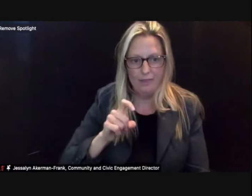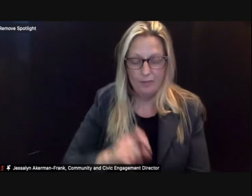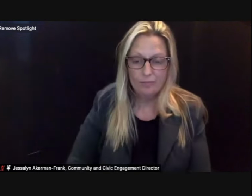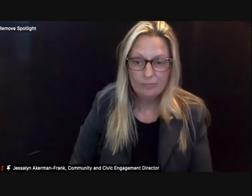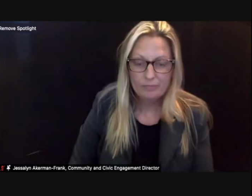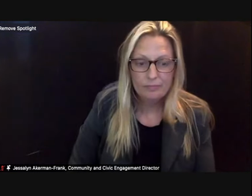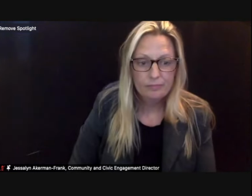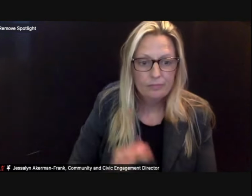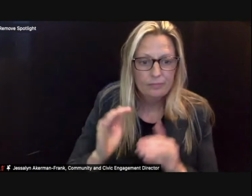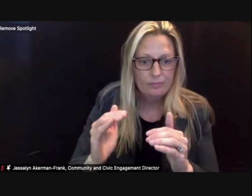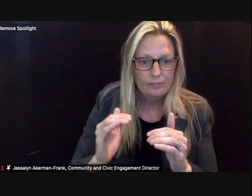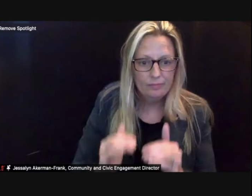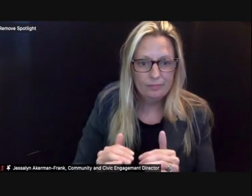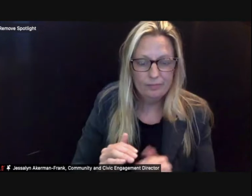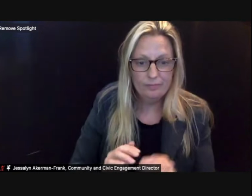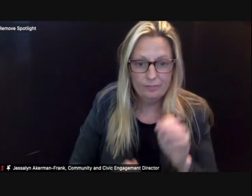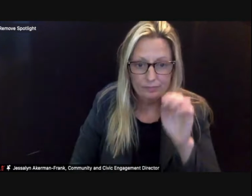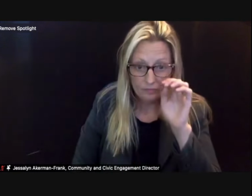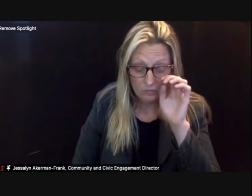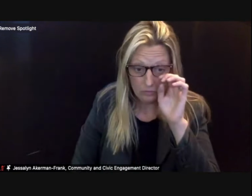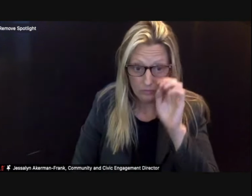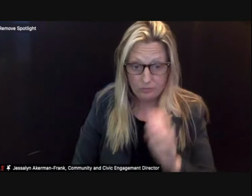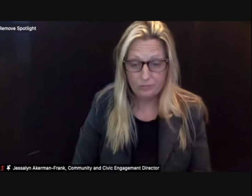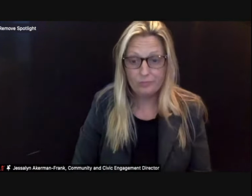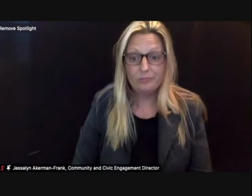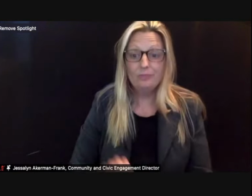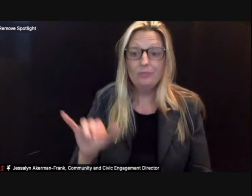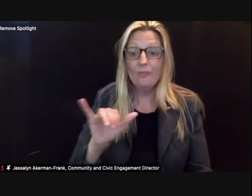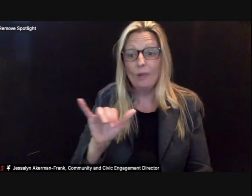specific groups. We feel this is the best approach to gather the